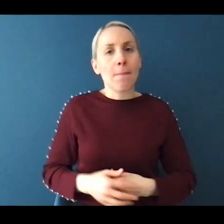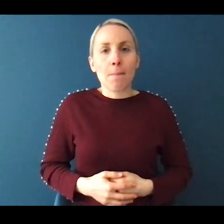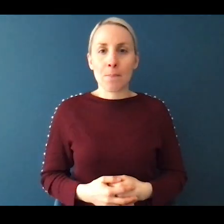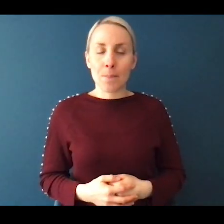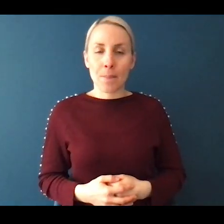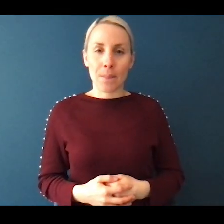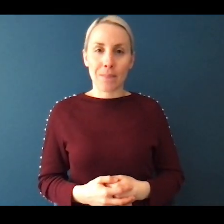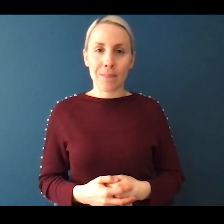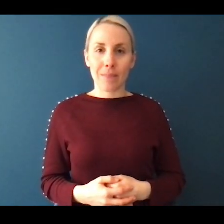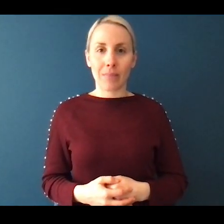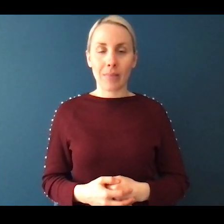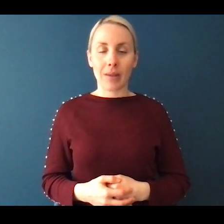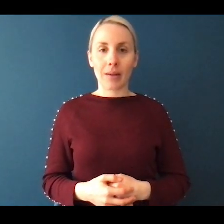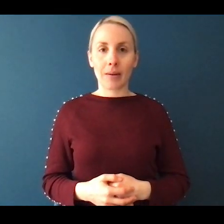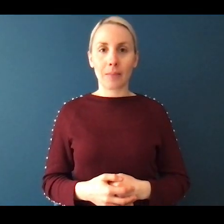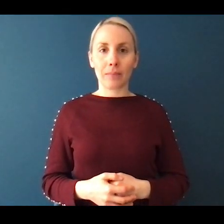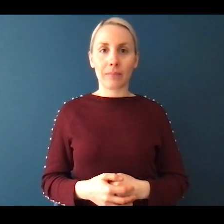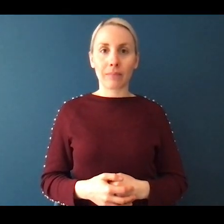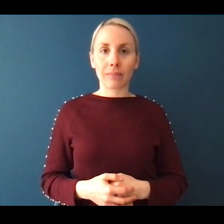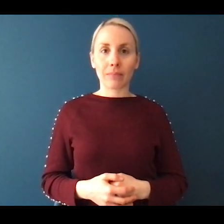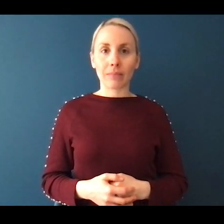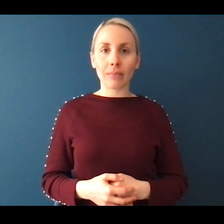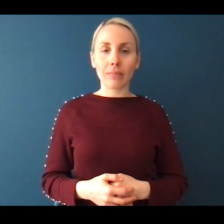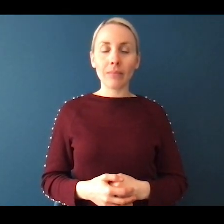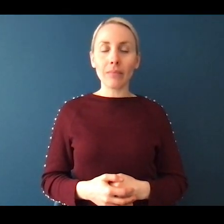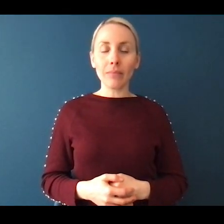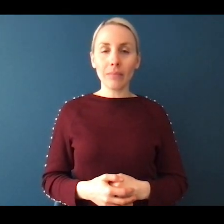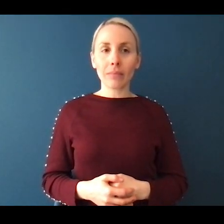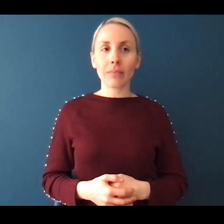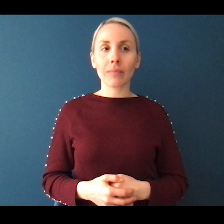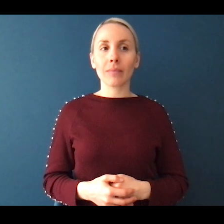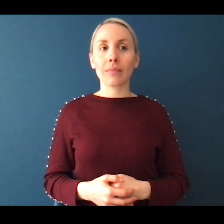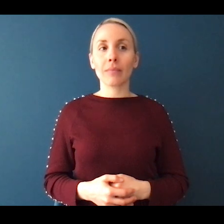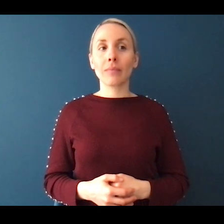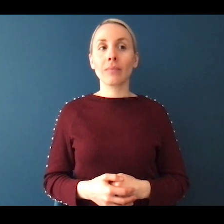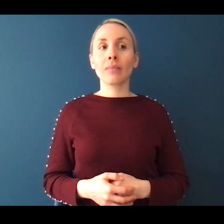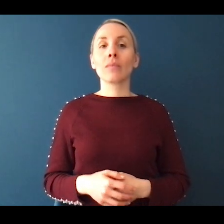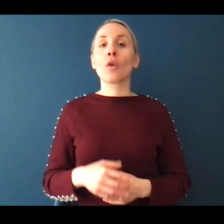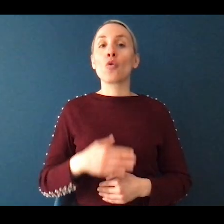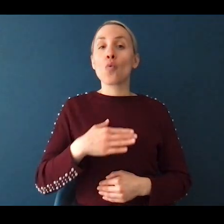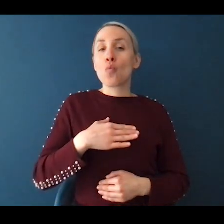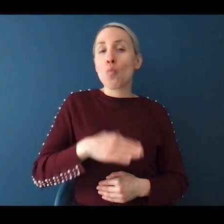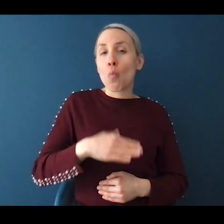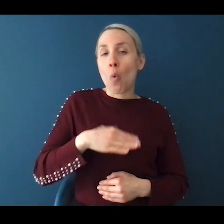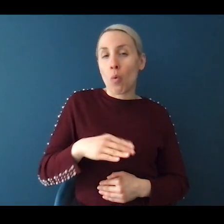that I wanted to try out um for a while which was a freestanding piece and creating this